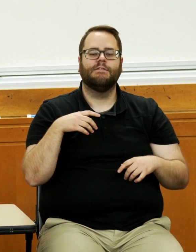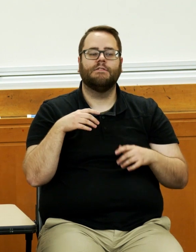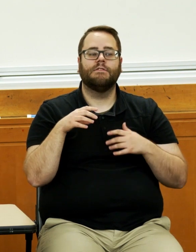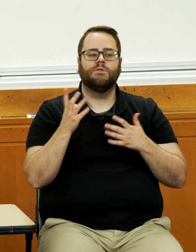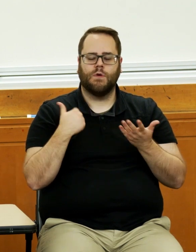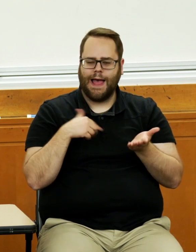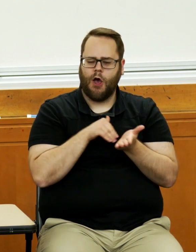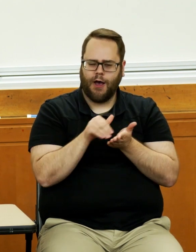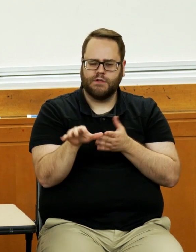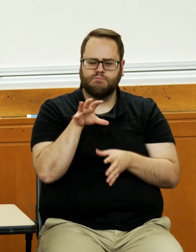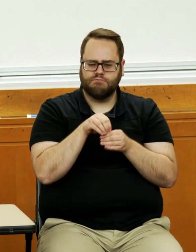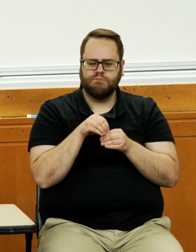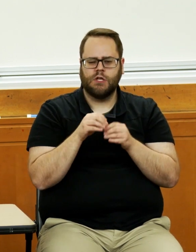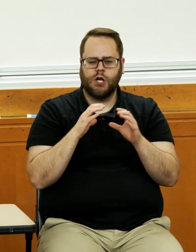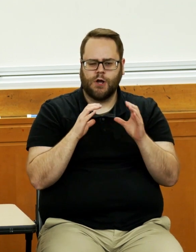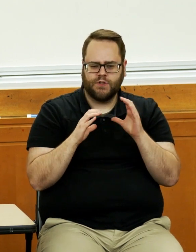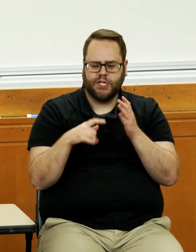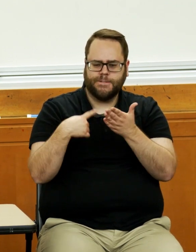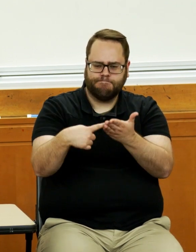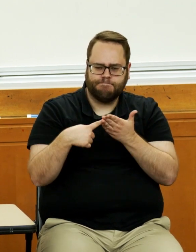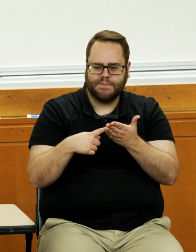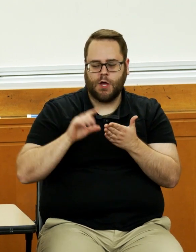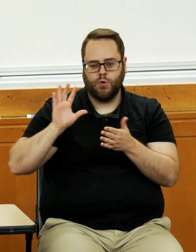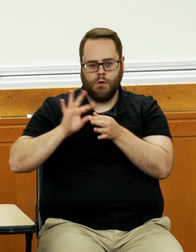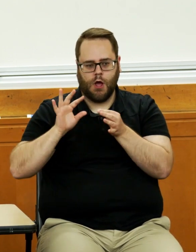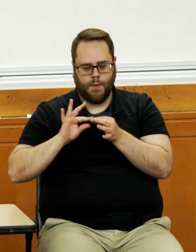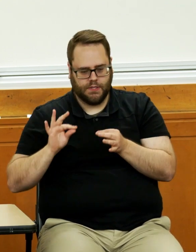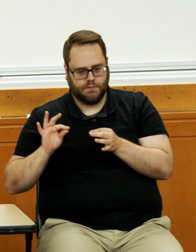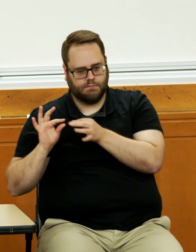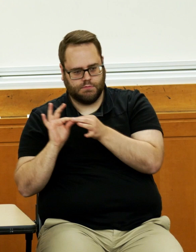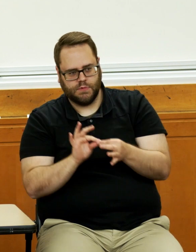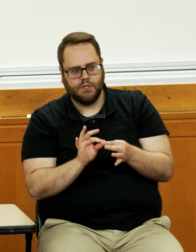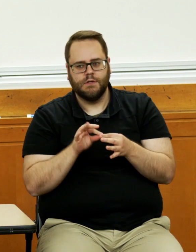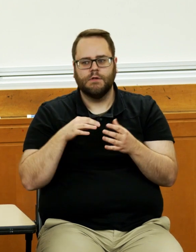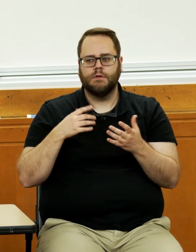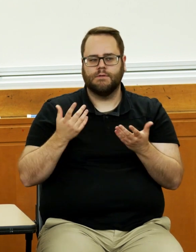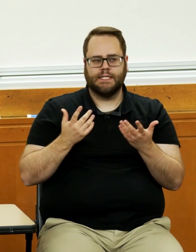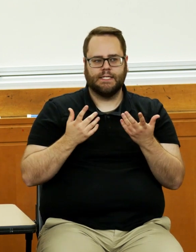conversations that your insights are reflective about, around…it can't be that the people who